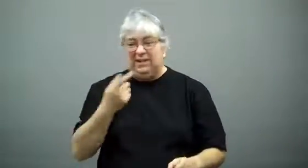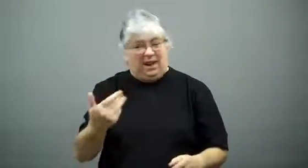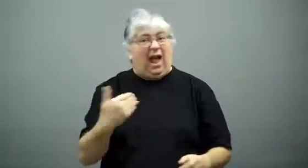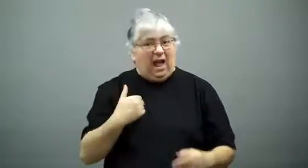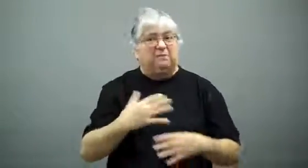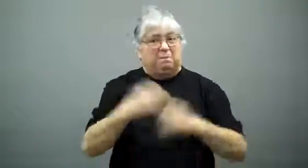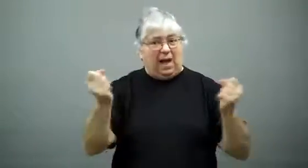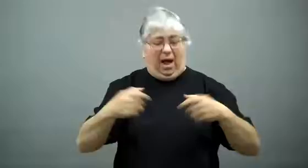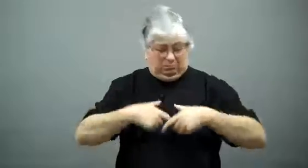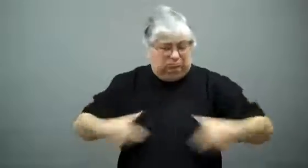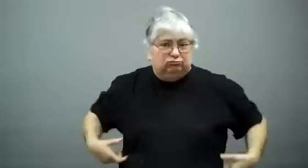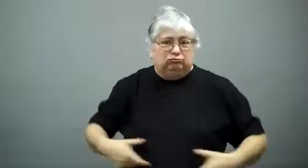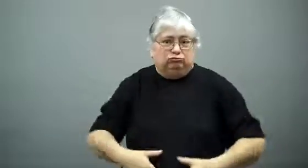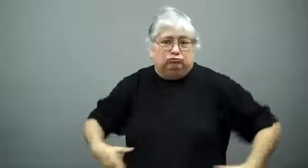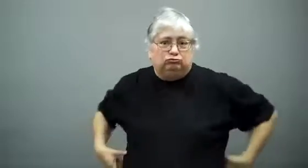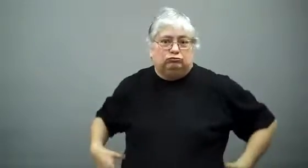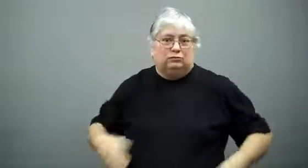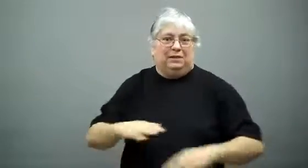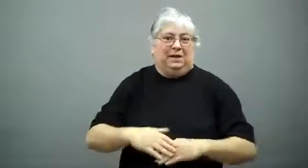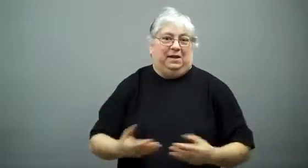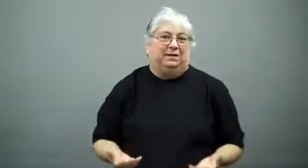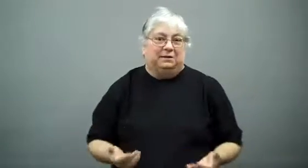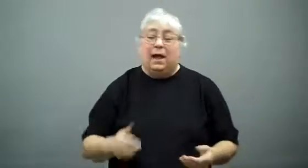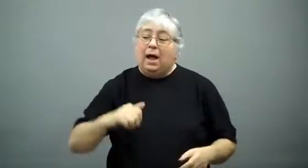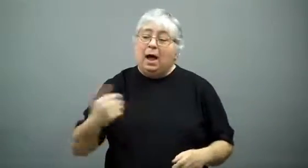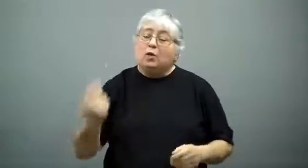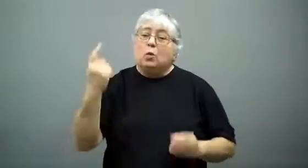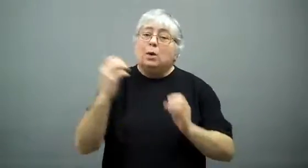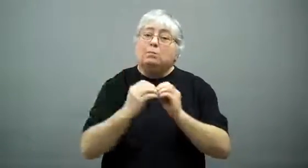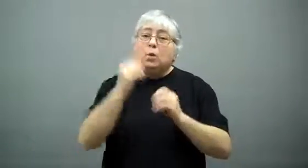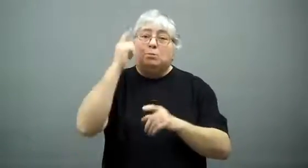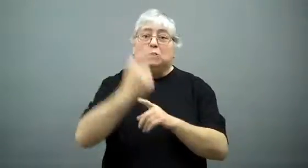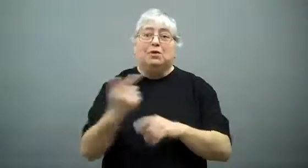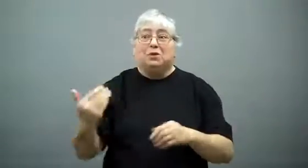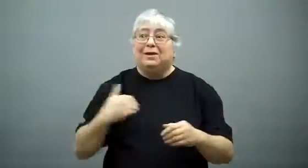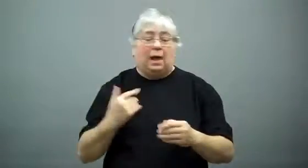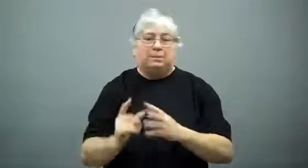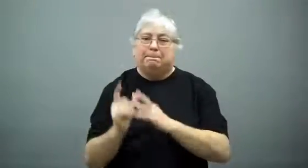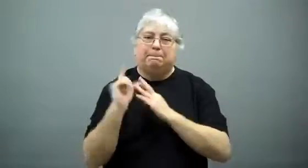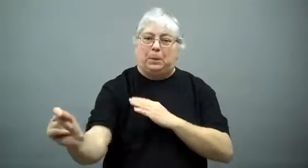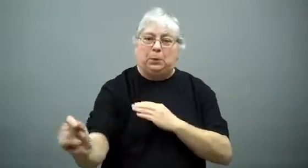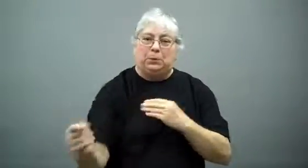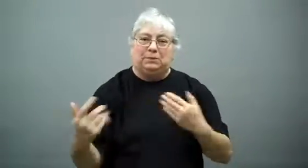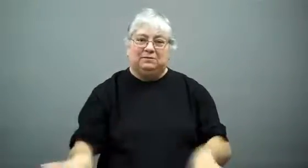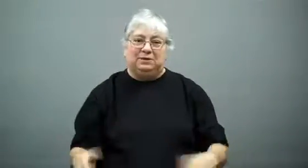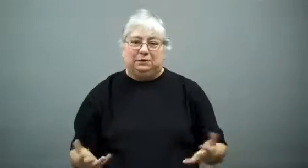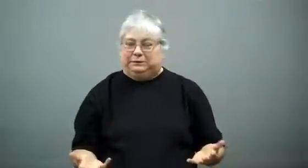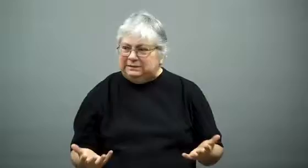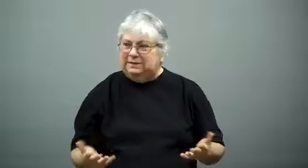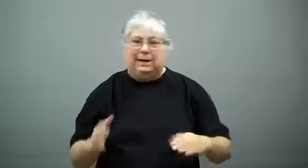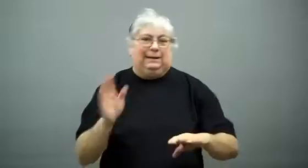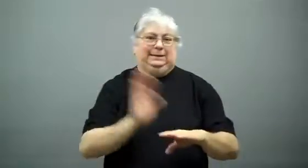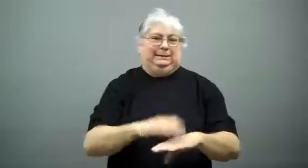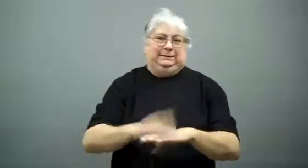Bombs were strapped on his body. The younger brother was on the loose.